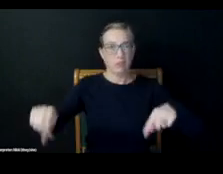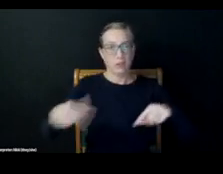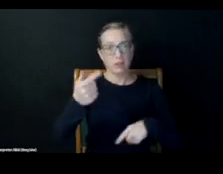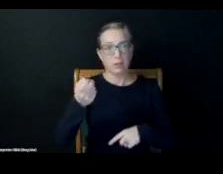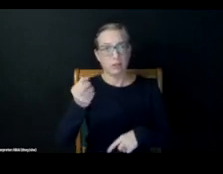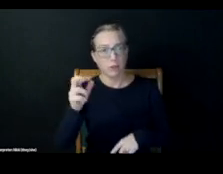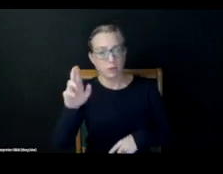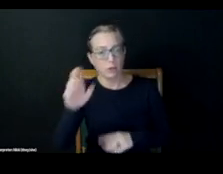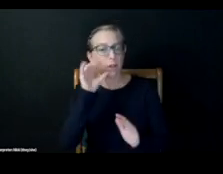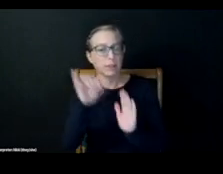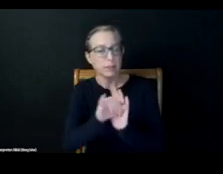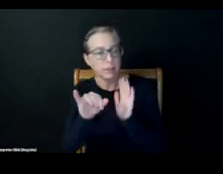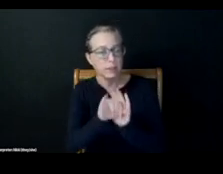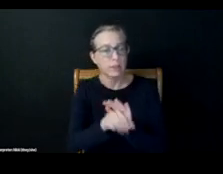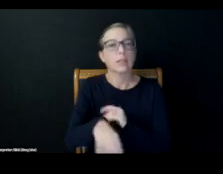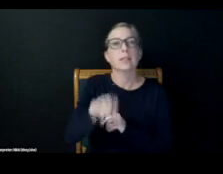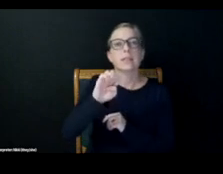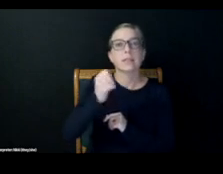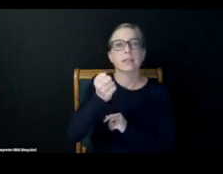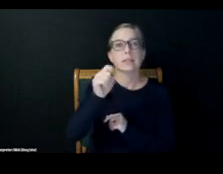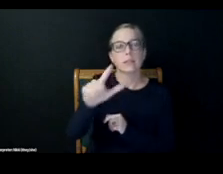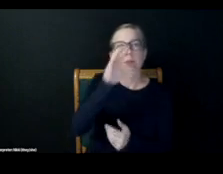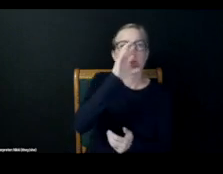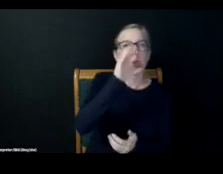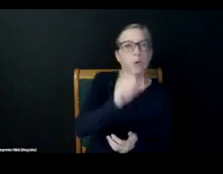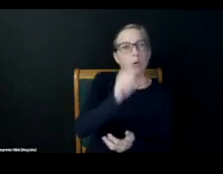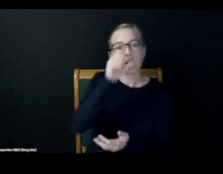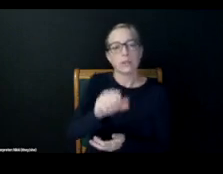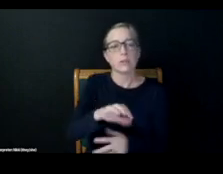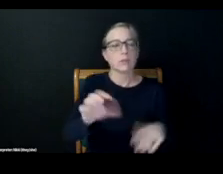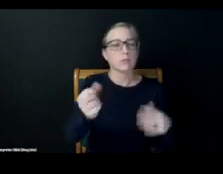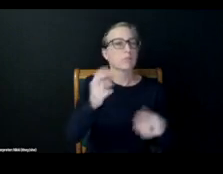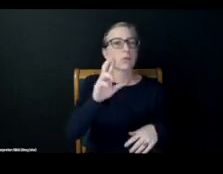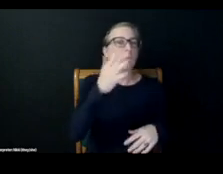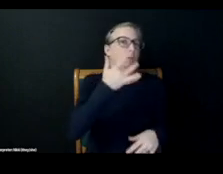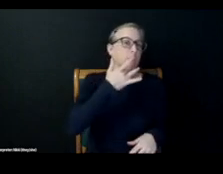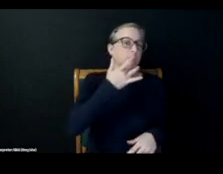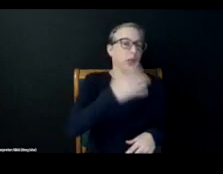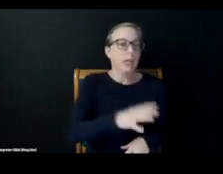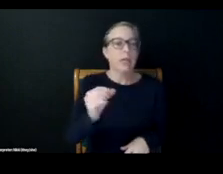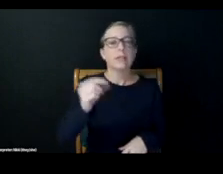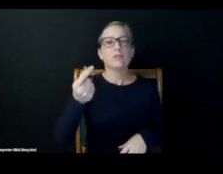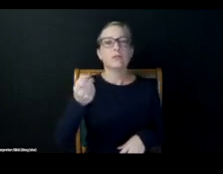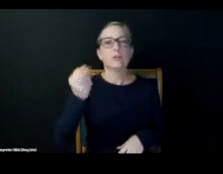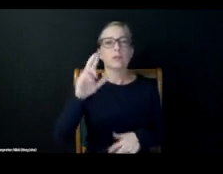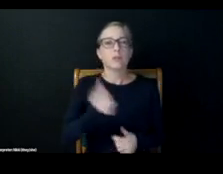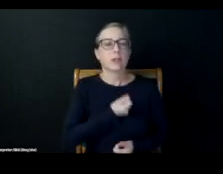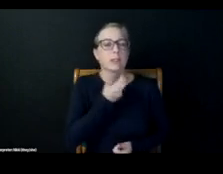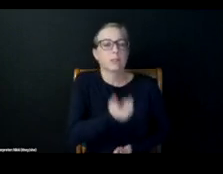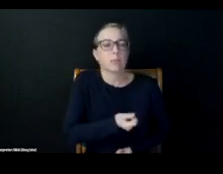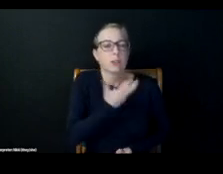strive to be as inclusive as possible. Unfortunately, a lot of international datasets about